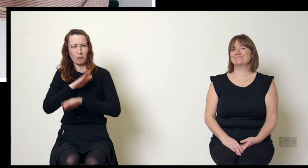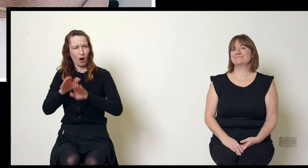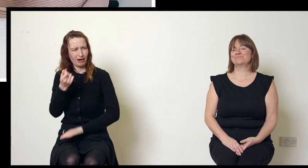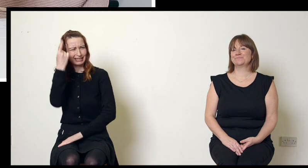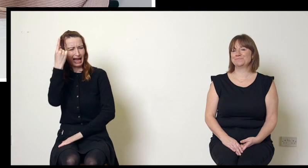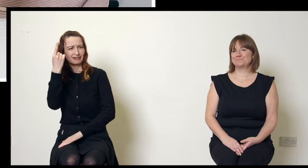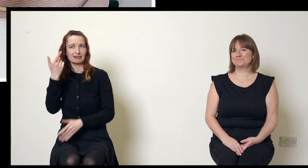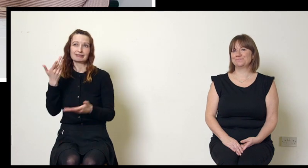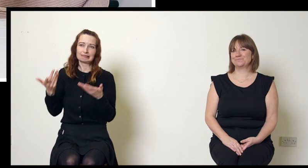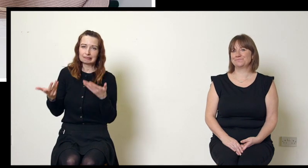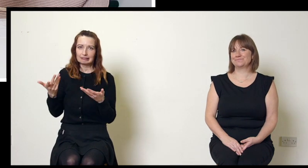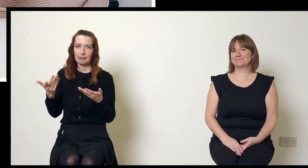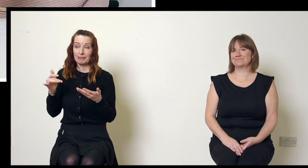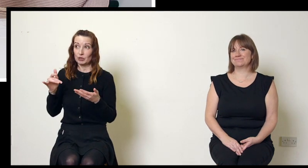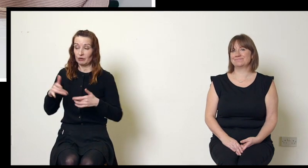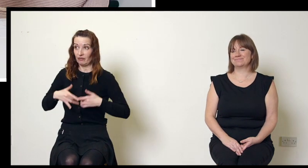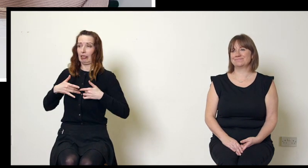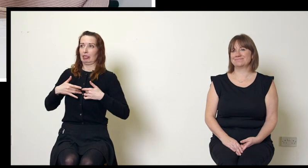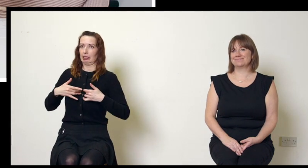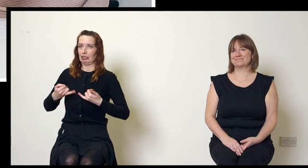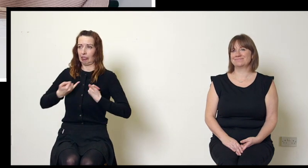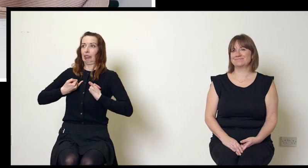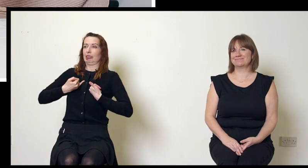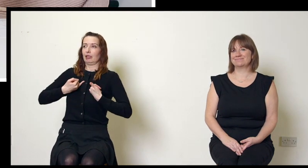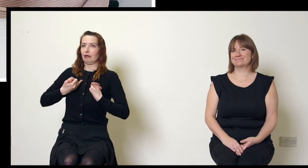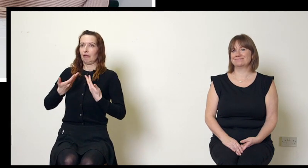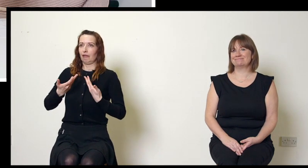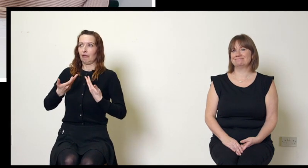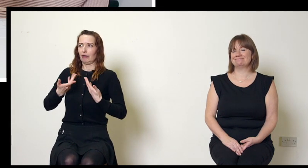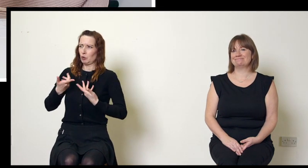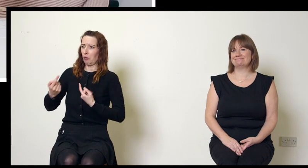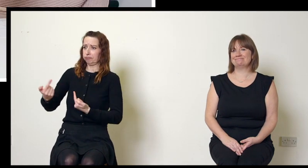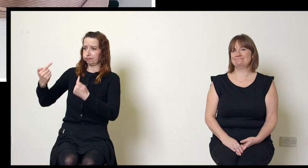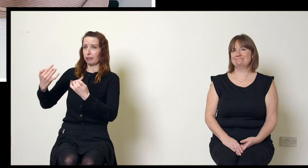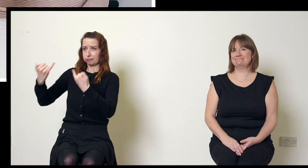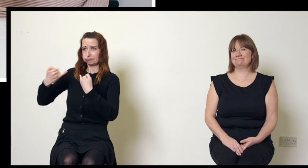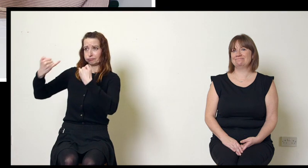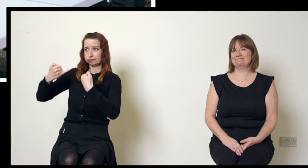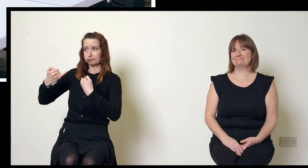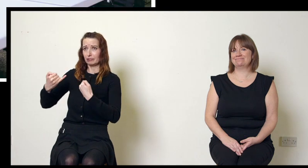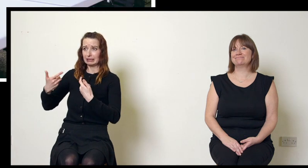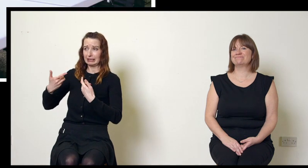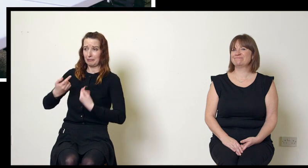and then you could feel a bit like, oh well you're you're having a go at me kind of thing. If you can take it personally.